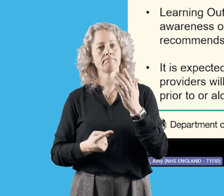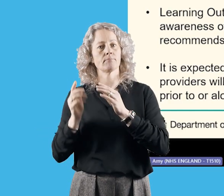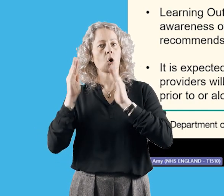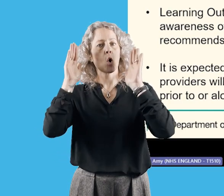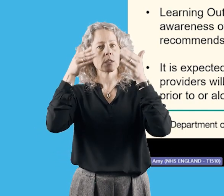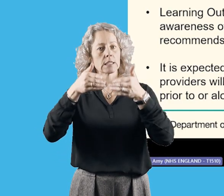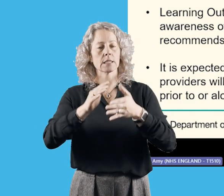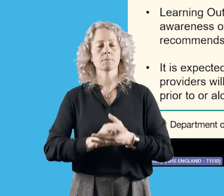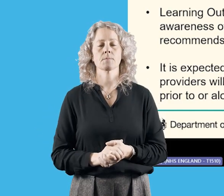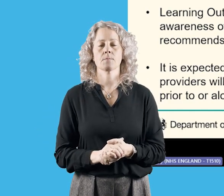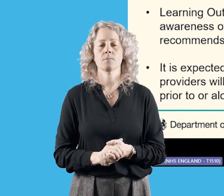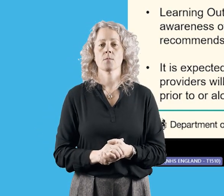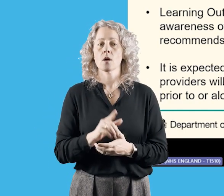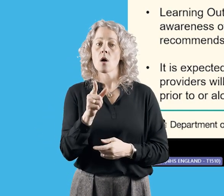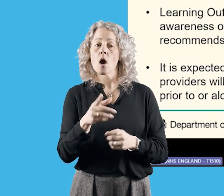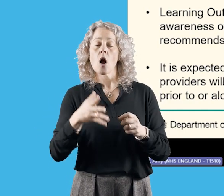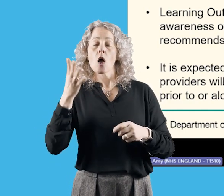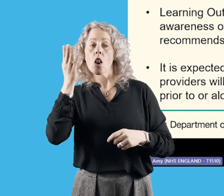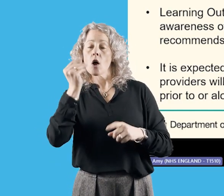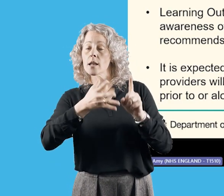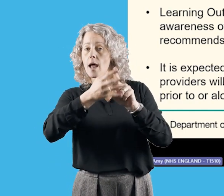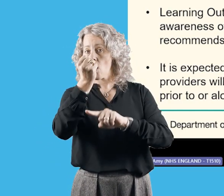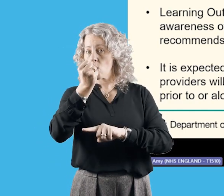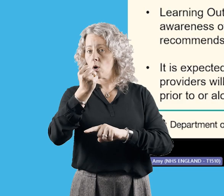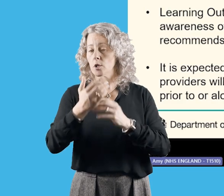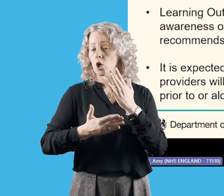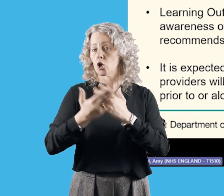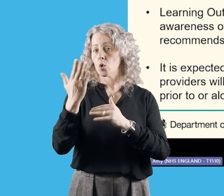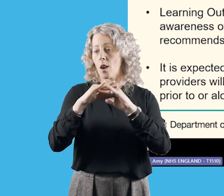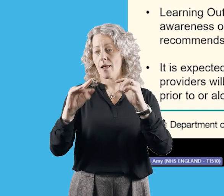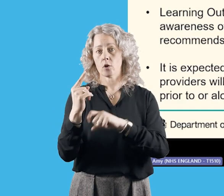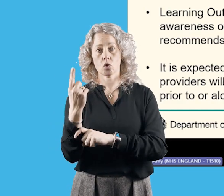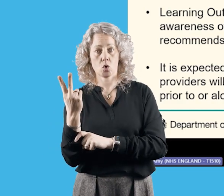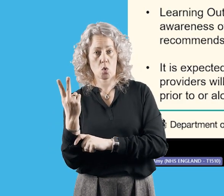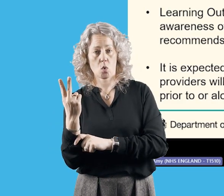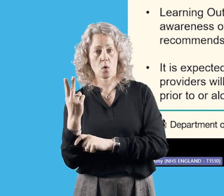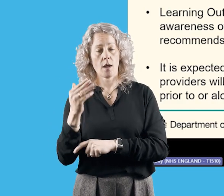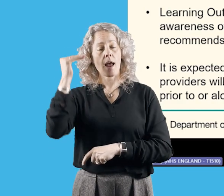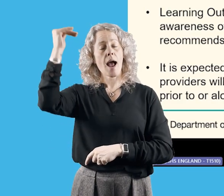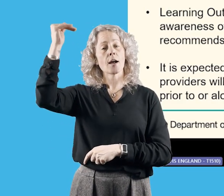learning outcomes for the new Level 2 Adult Social Care Certificate will include an